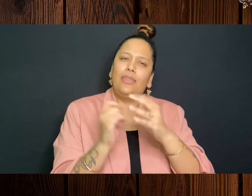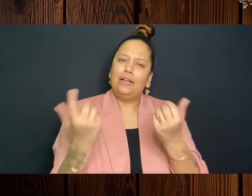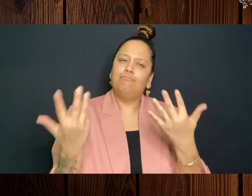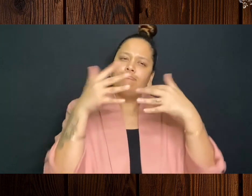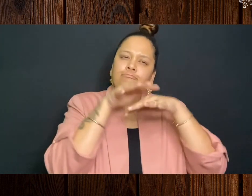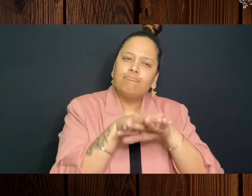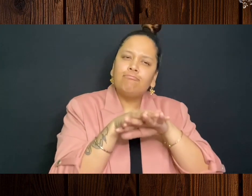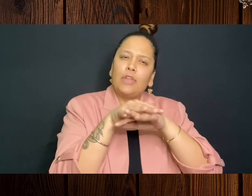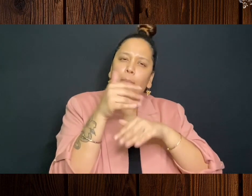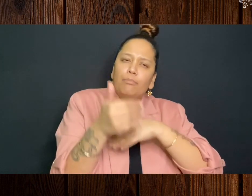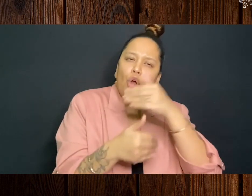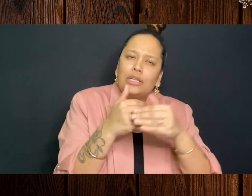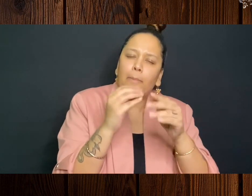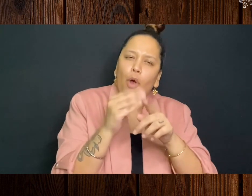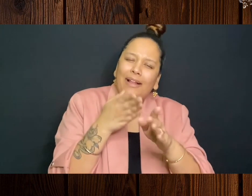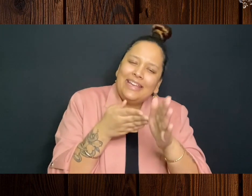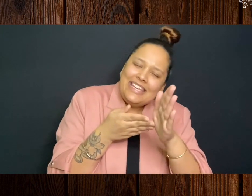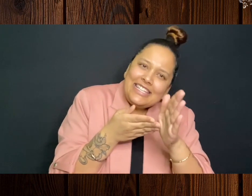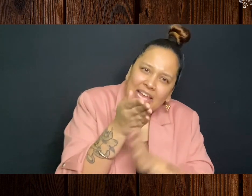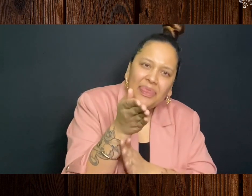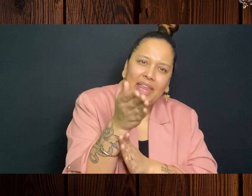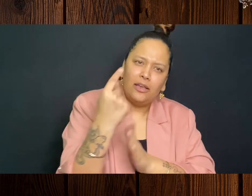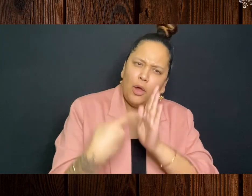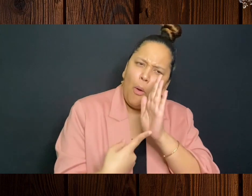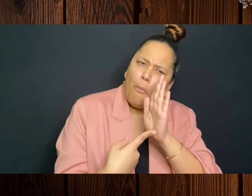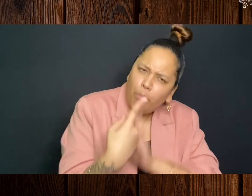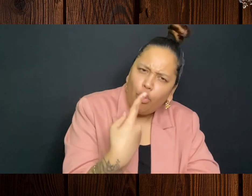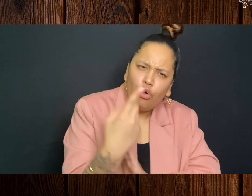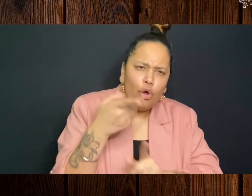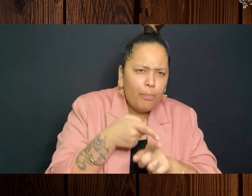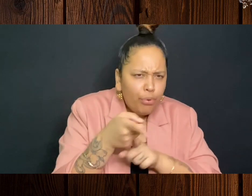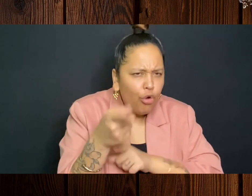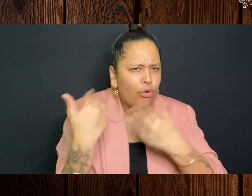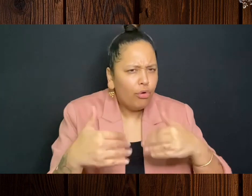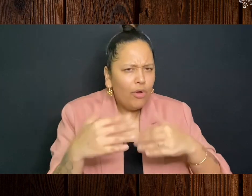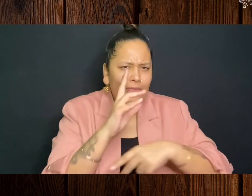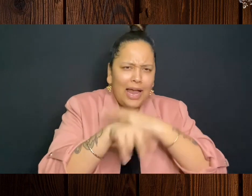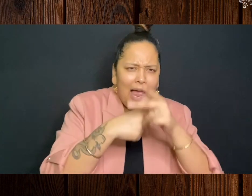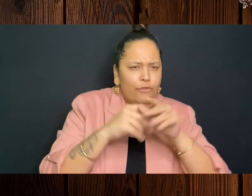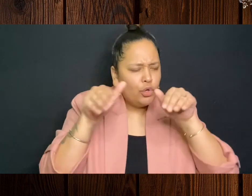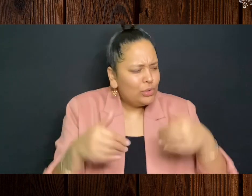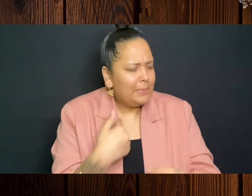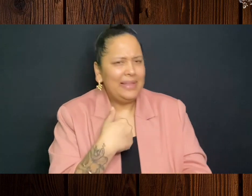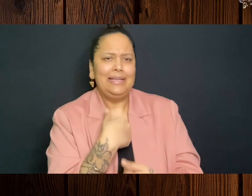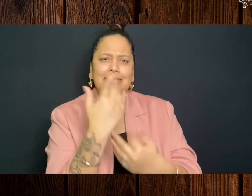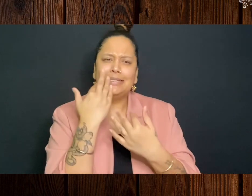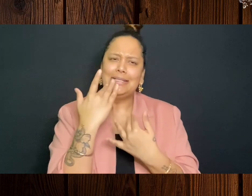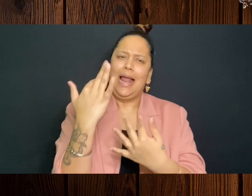processed, more authentic, if you will. And that kind of stuff jjust kind of introduced me to singing even in a way that I